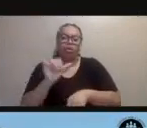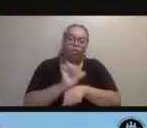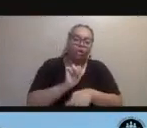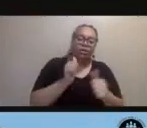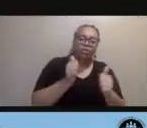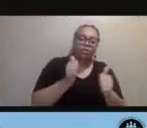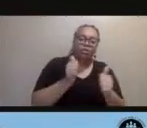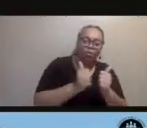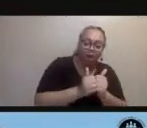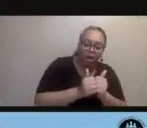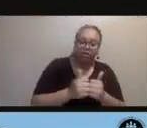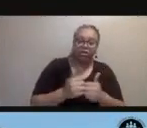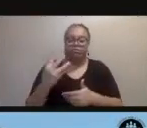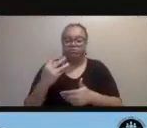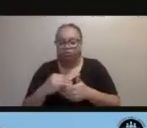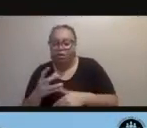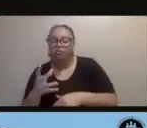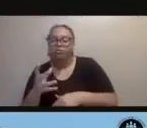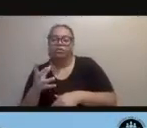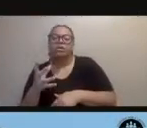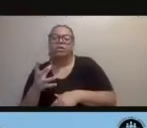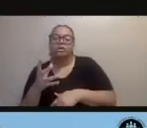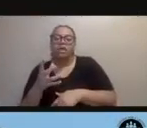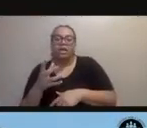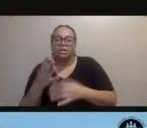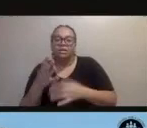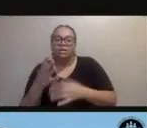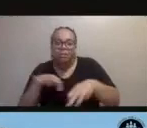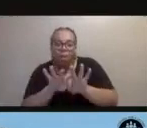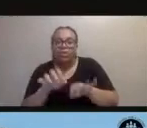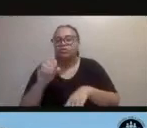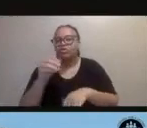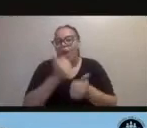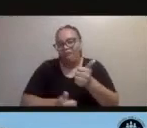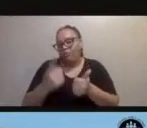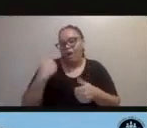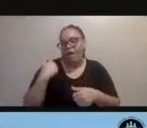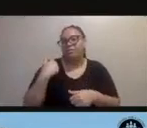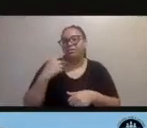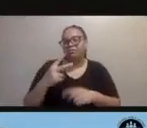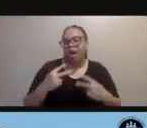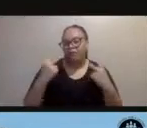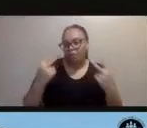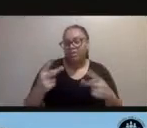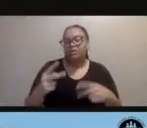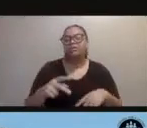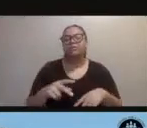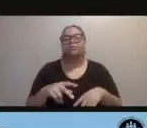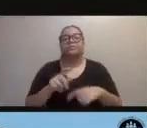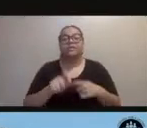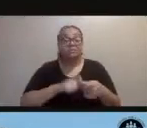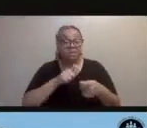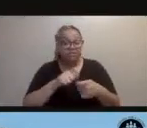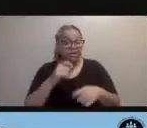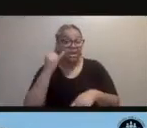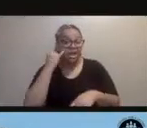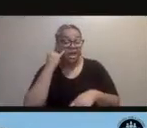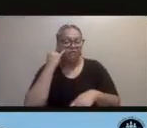WANT TO BE INVOLVED. SO WORKING AROUND AND WITH